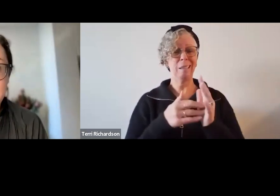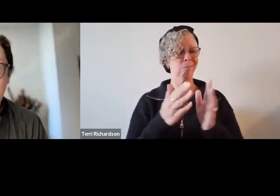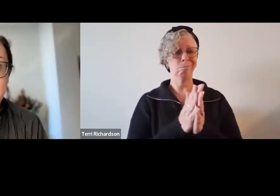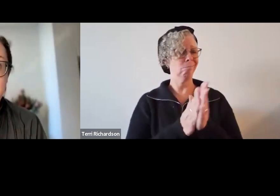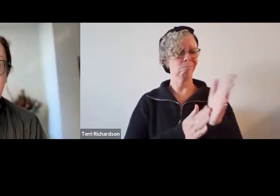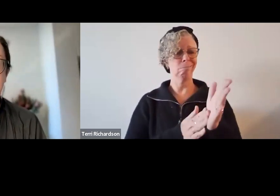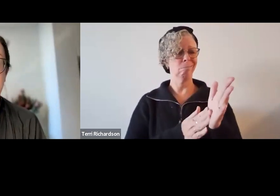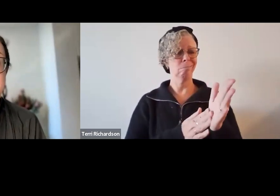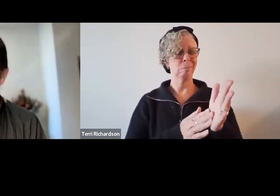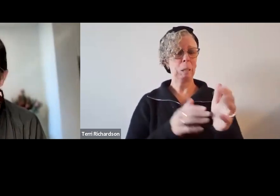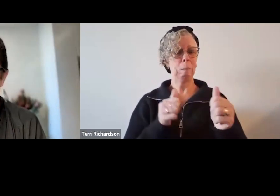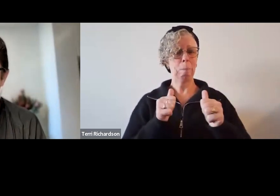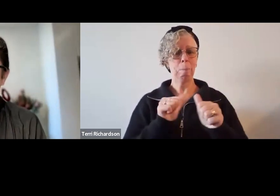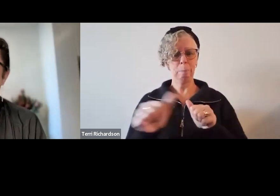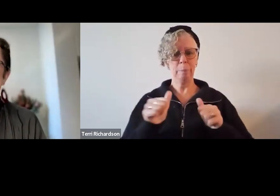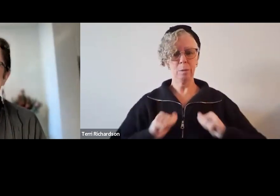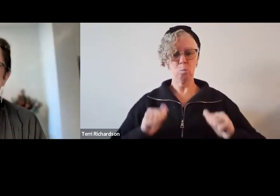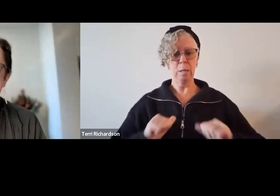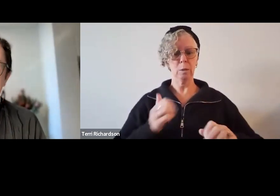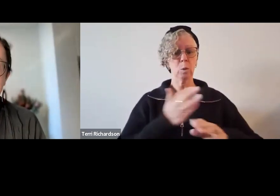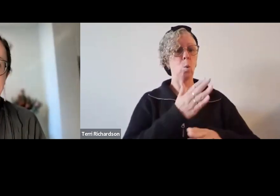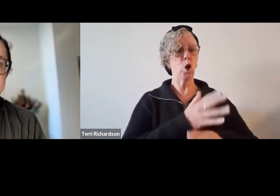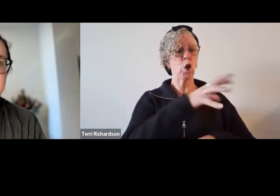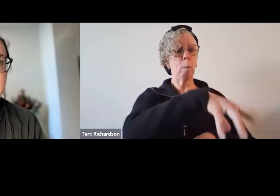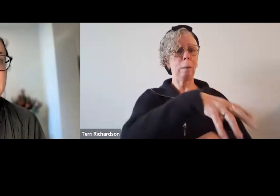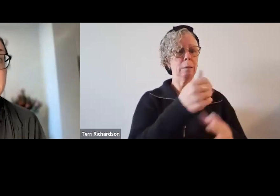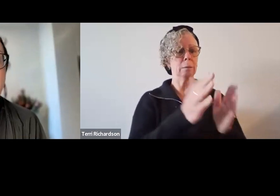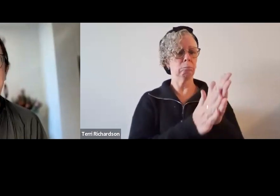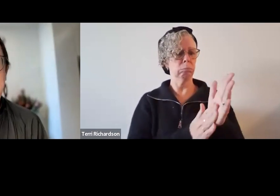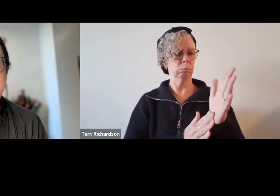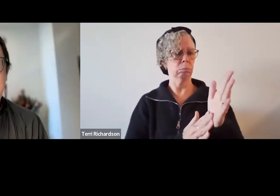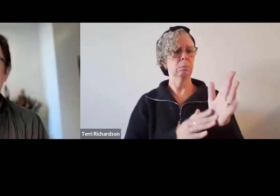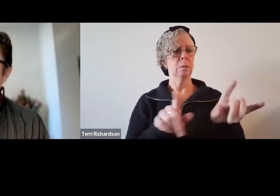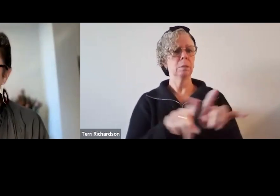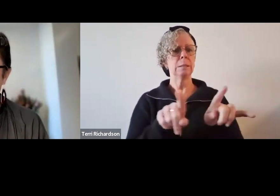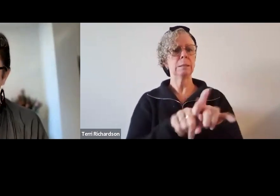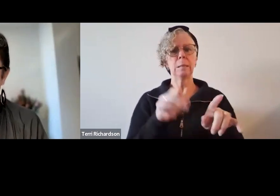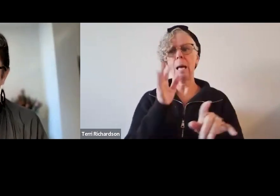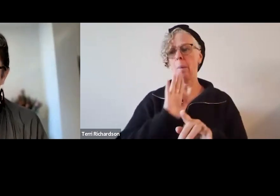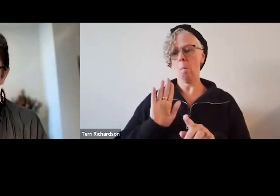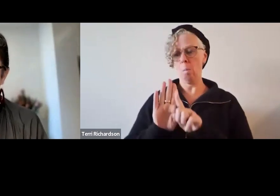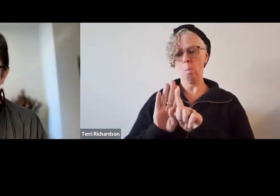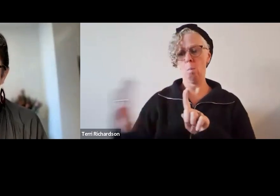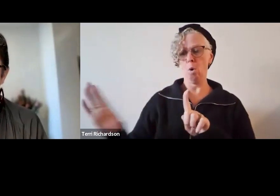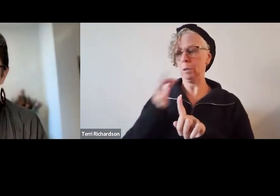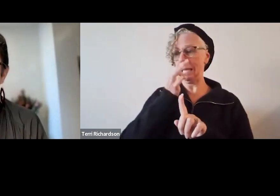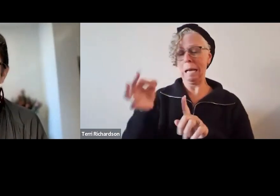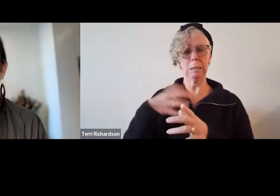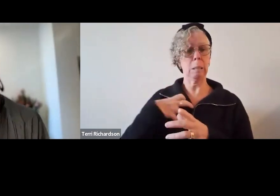workplaces deteriorating and disturbing new trends like boards asking more of their CEOs and teams at a time